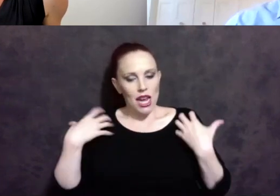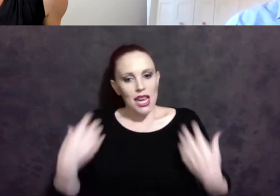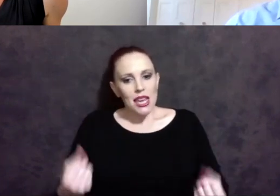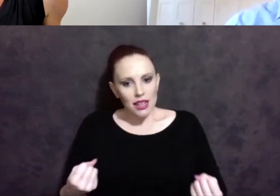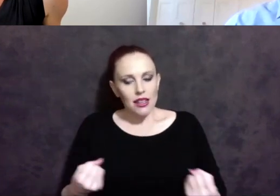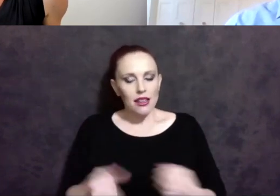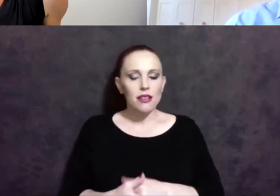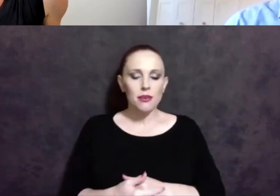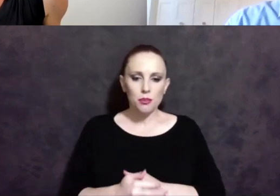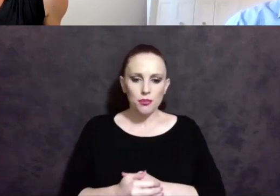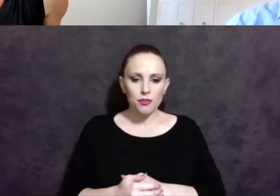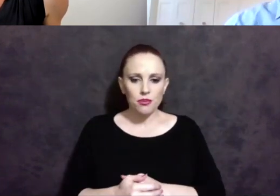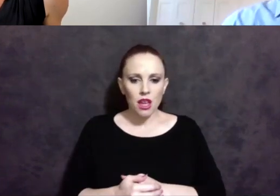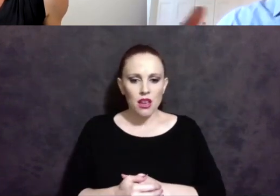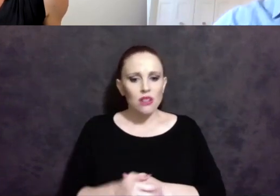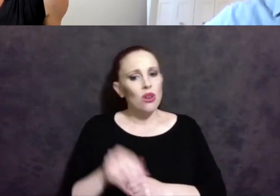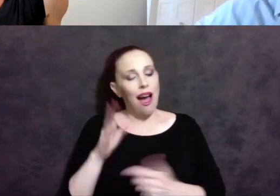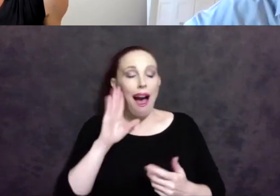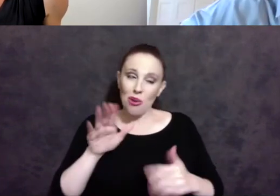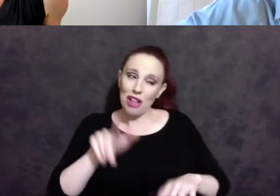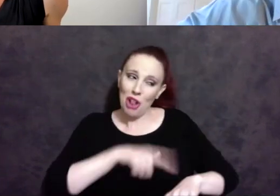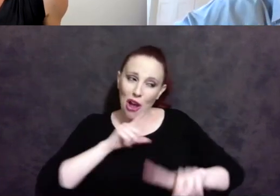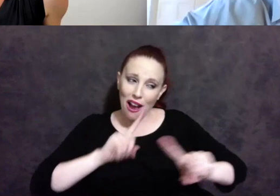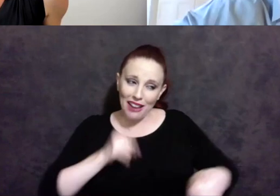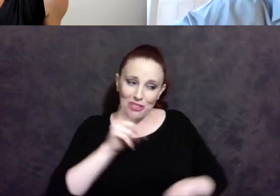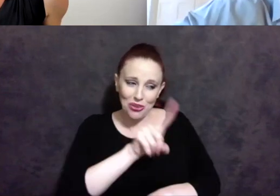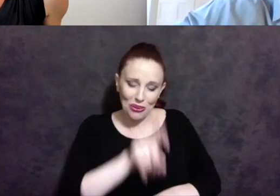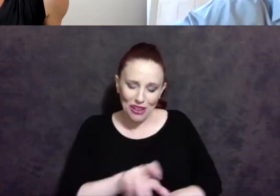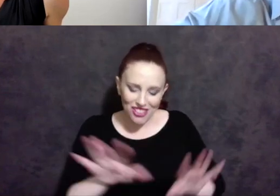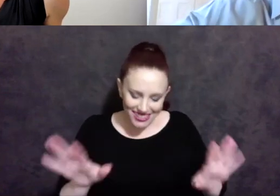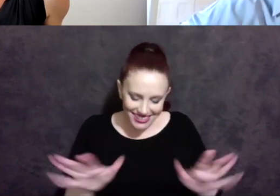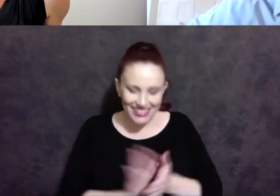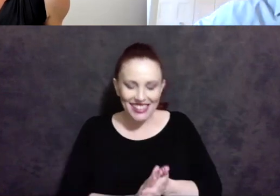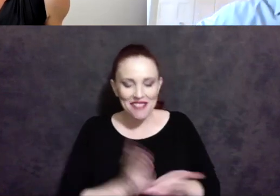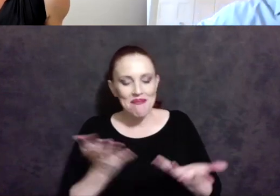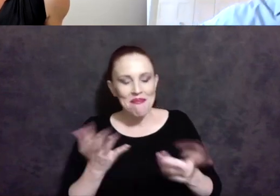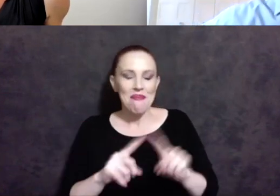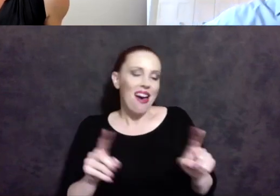I know that's a long way of answering your question but that is how I ultimately got